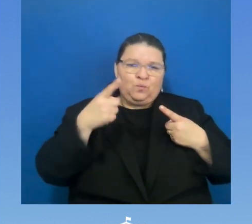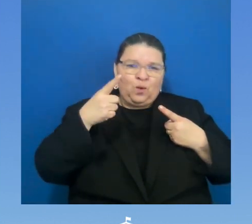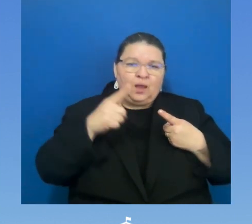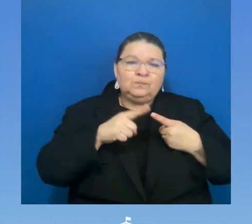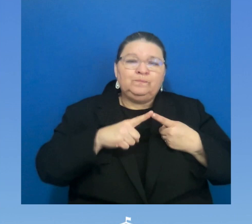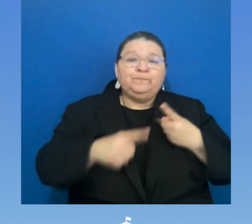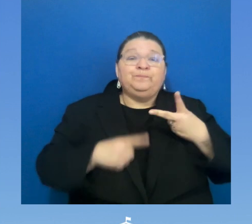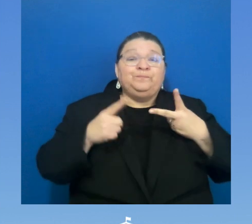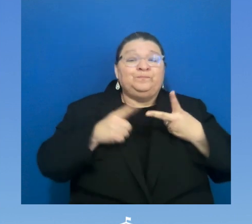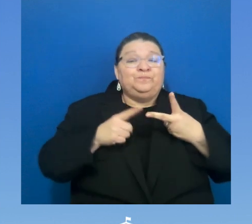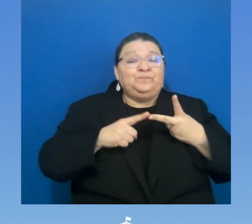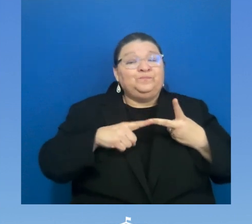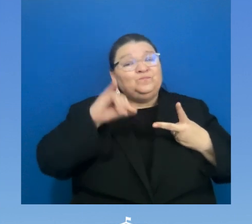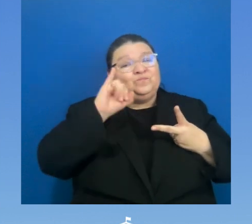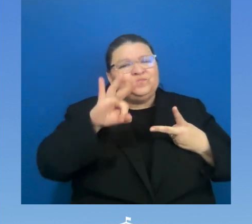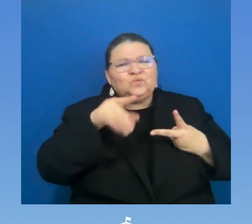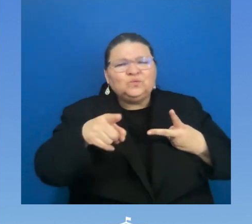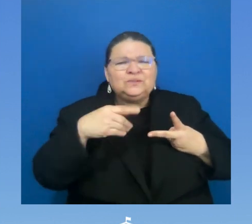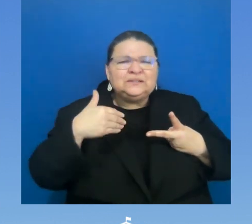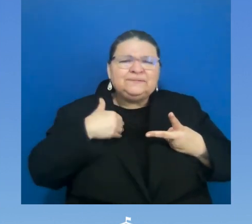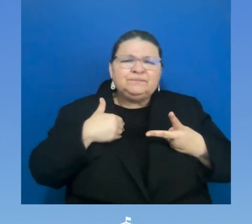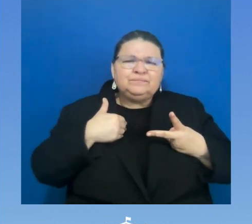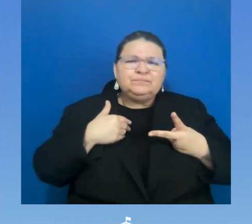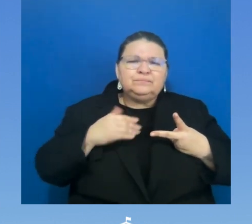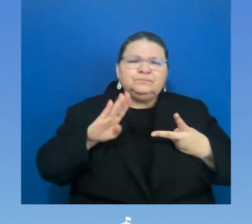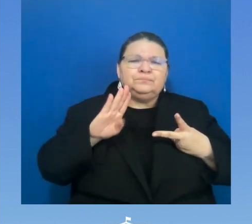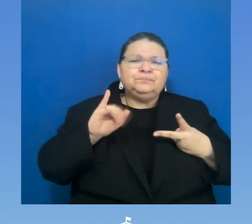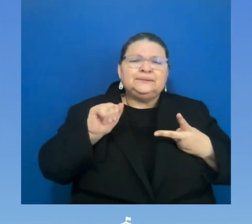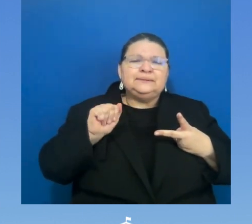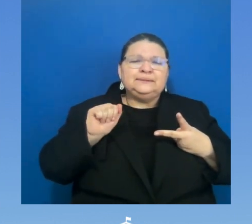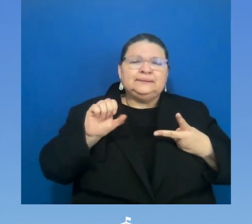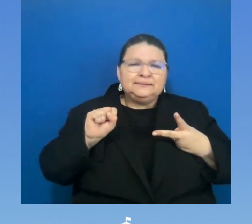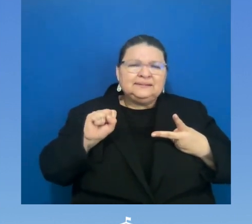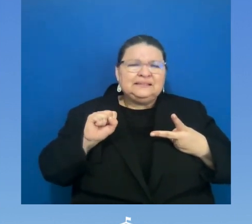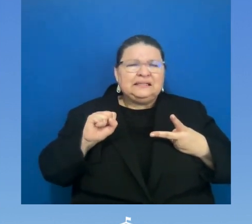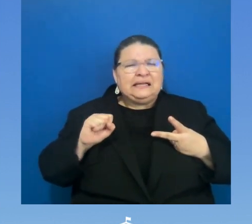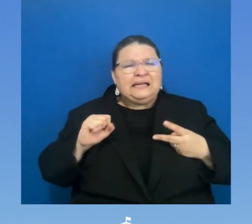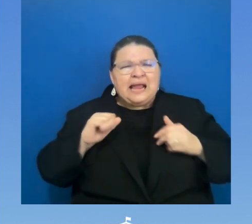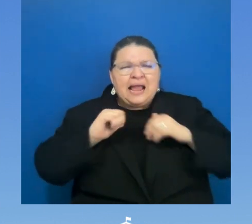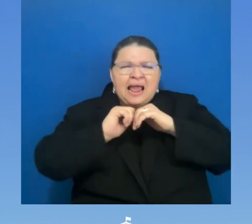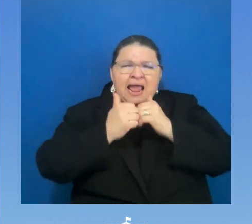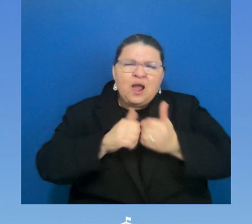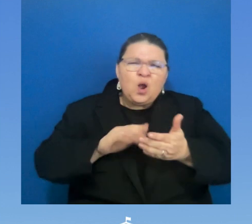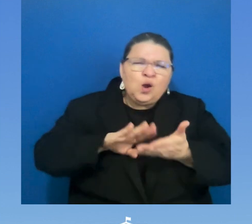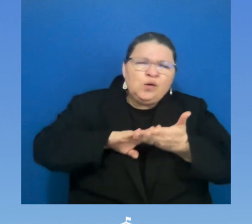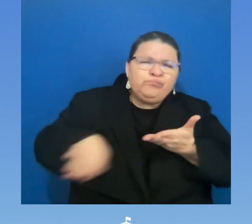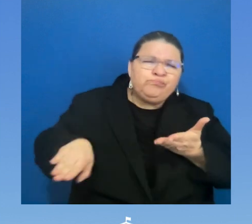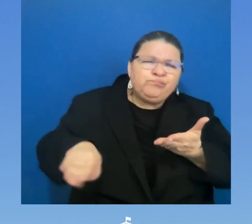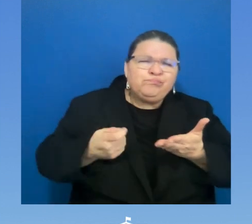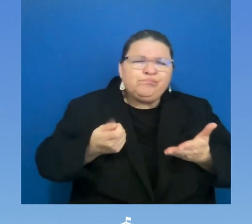you know, in your practices? And again, there's employed methods. There's management methods